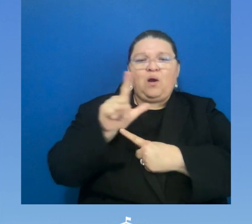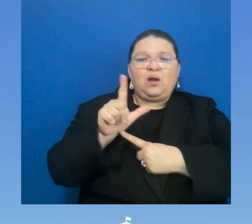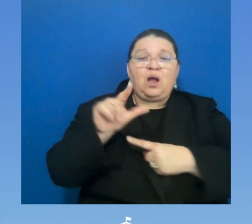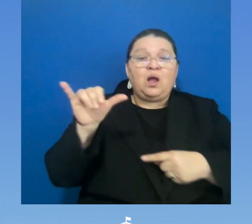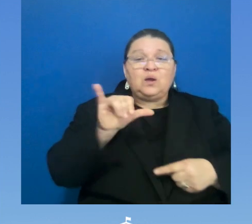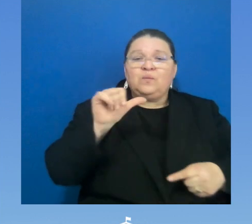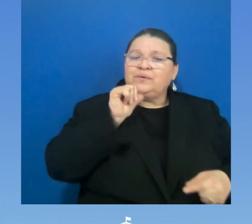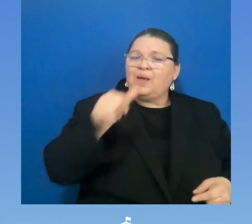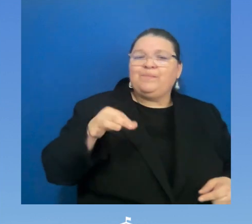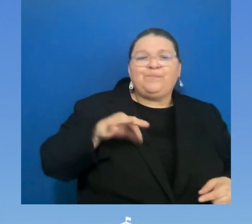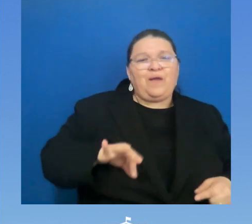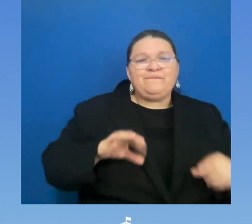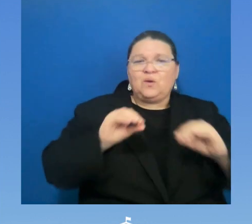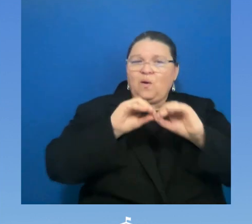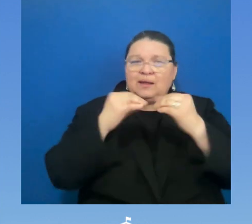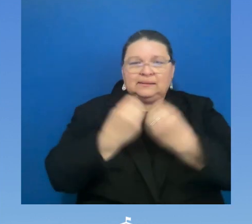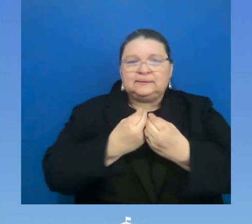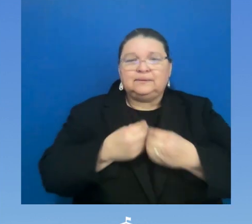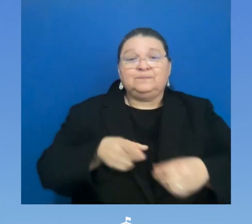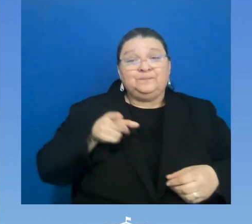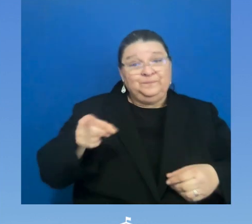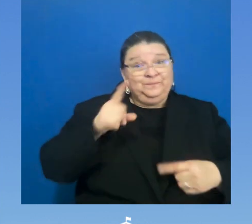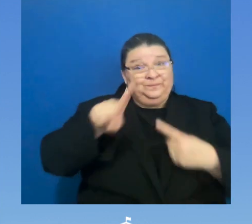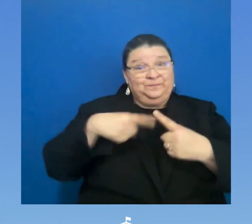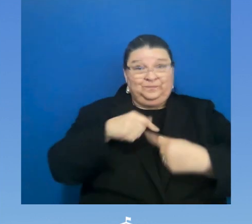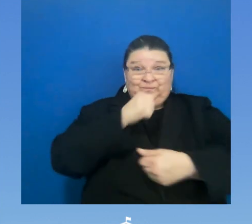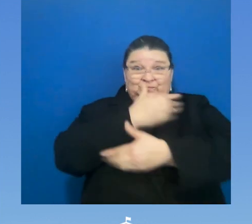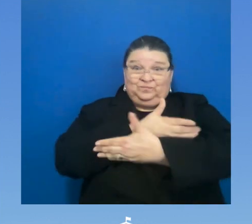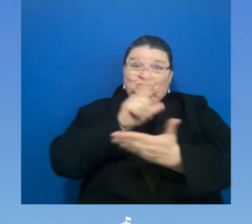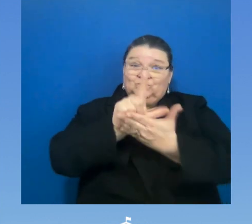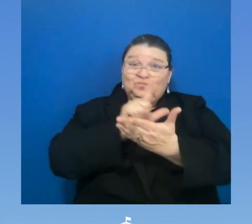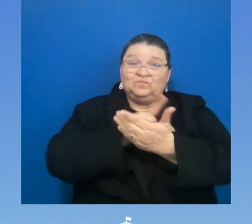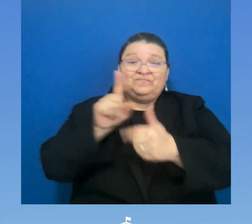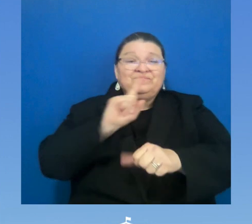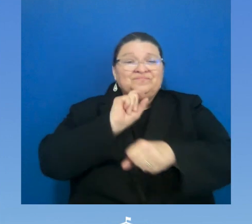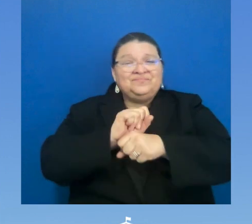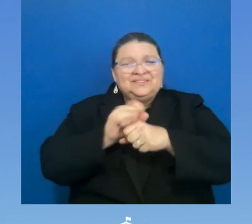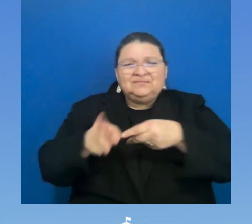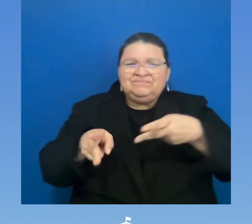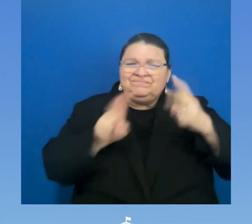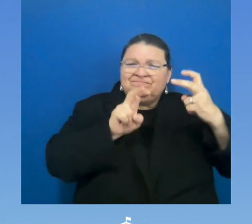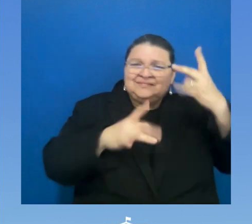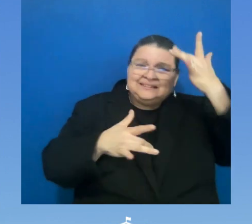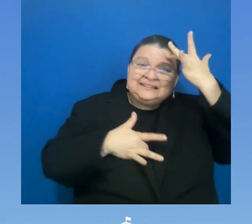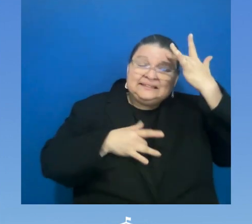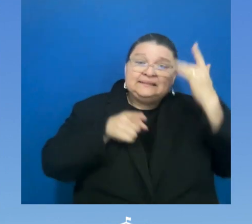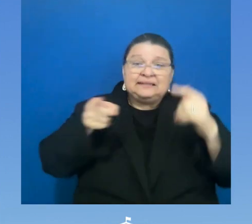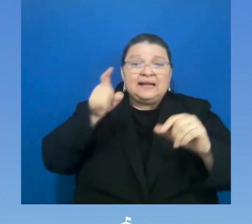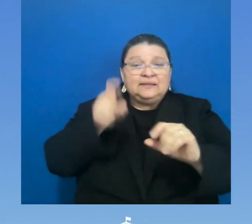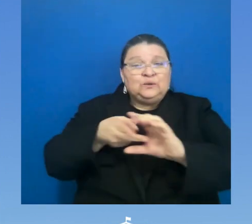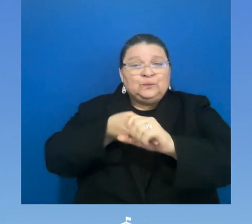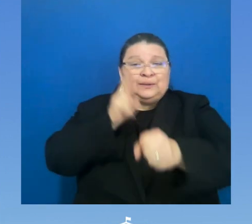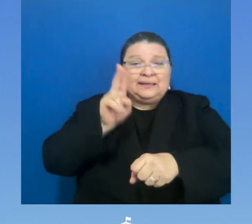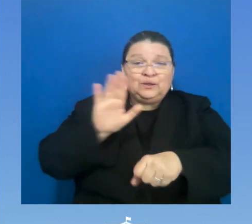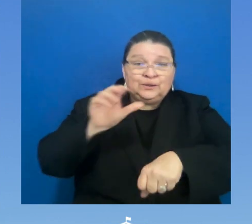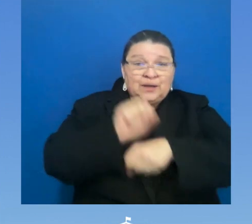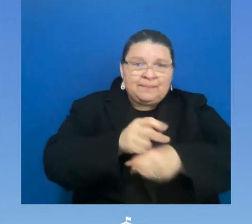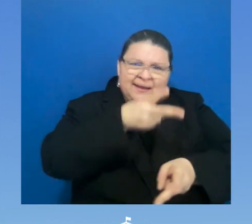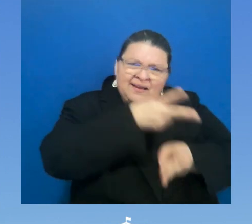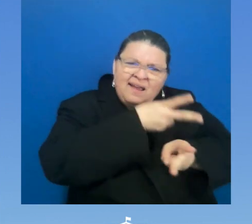was diagnosed with a serious illness, she left her job to become a home care worker. She told me how much she loved the work,